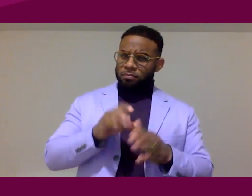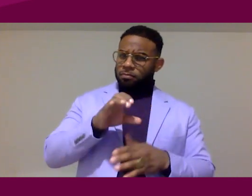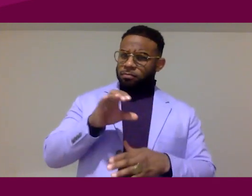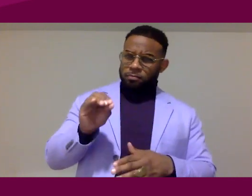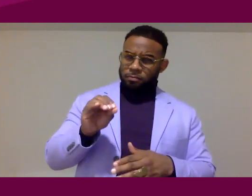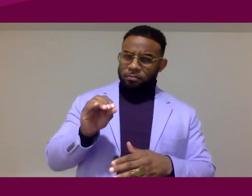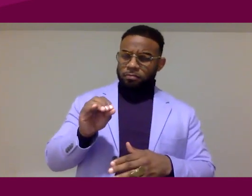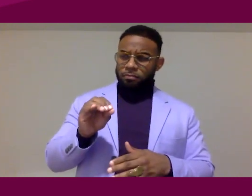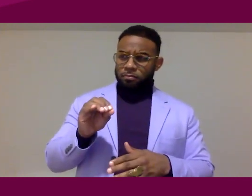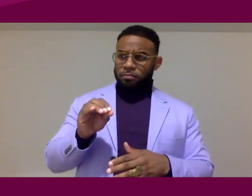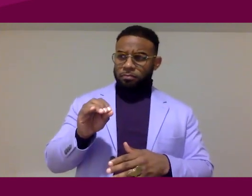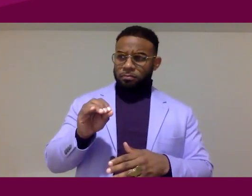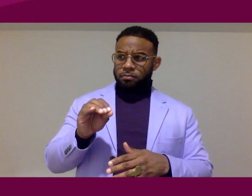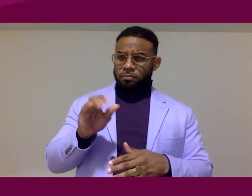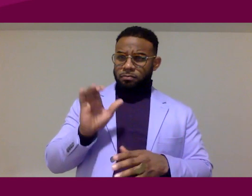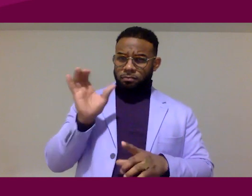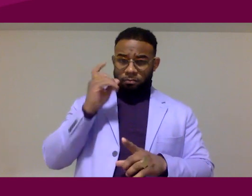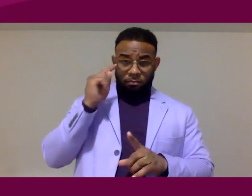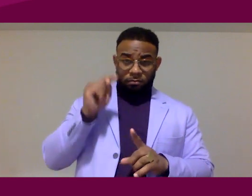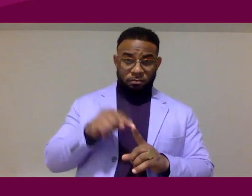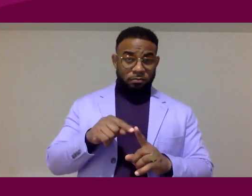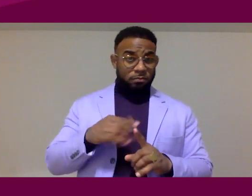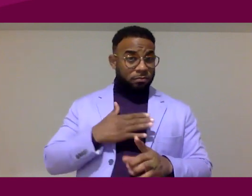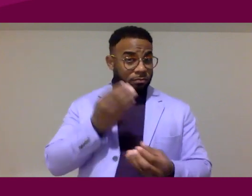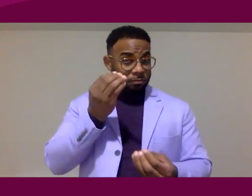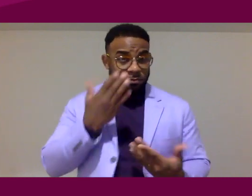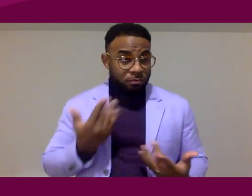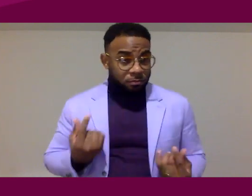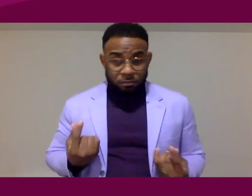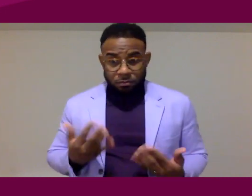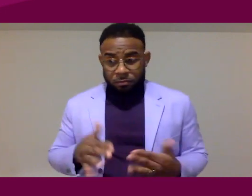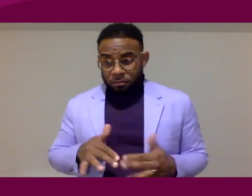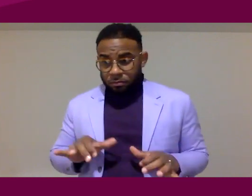were looking for. Please tell me what to do and how to do it.